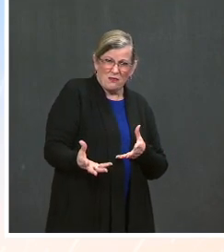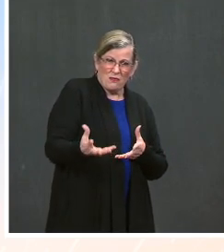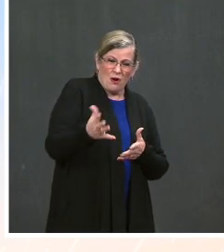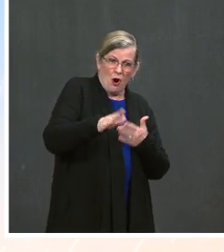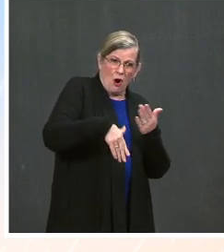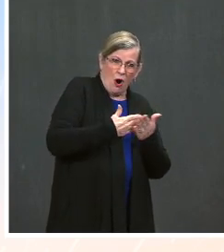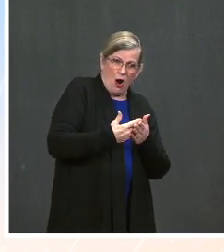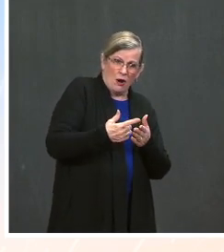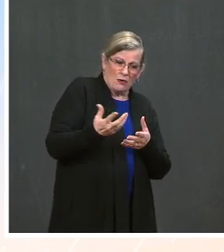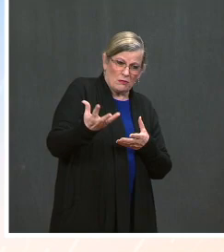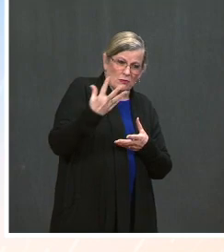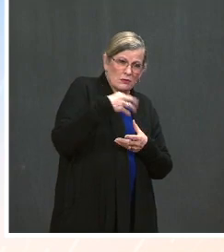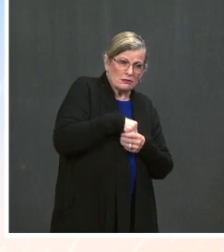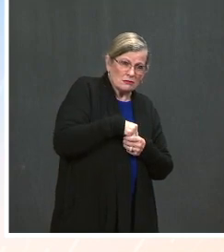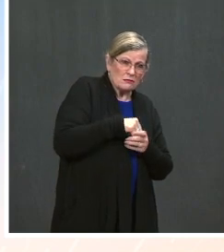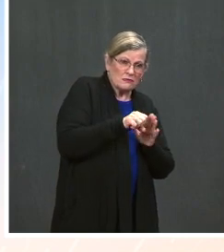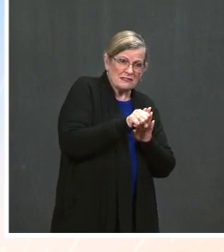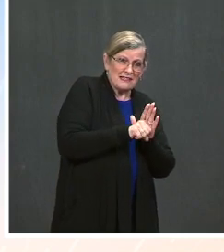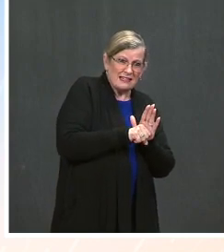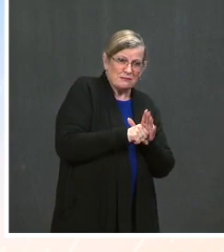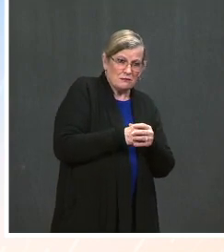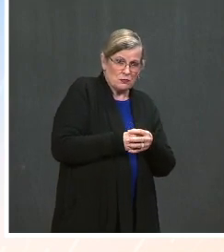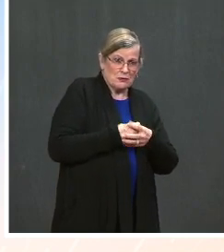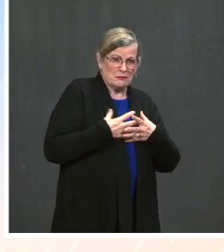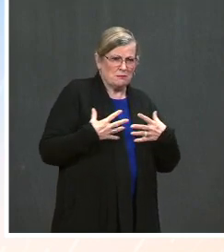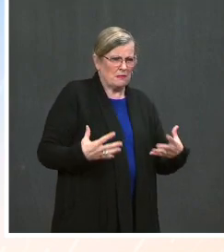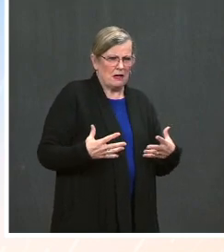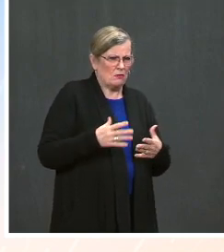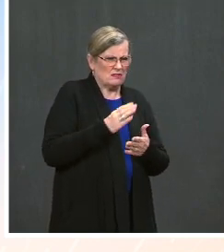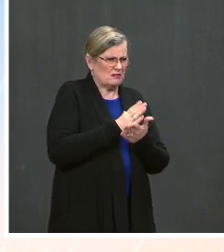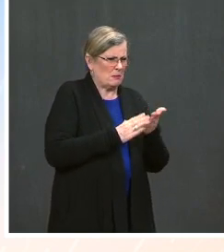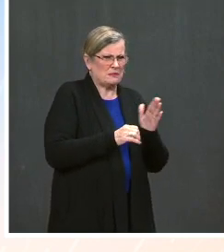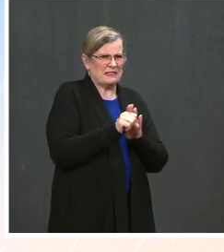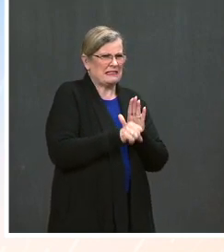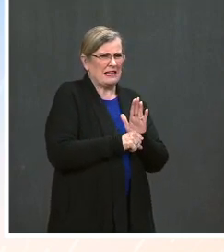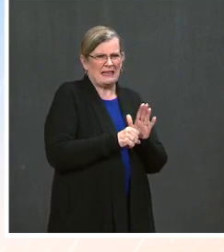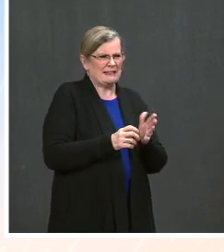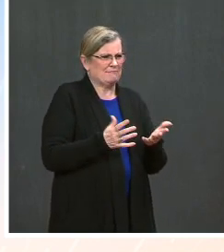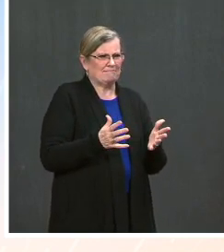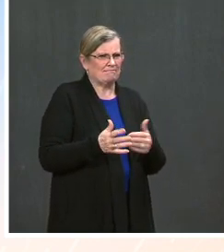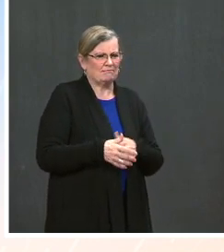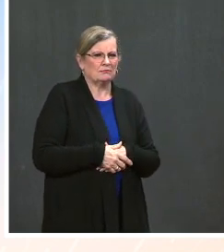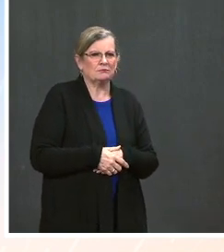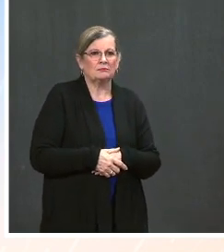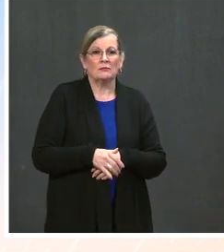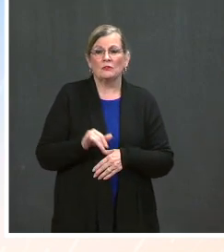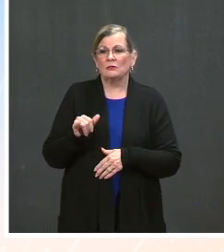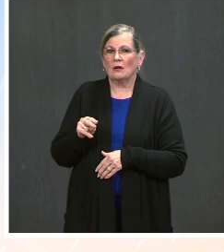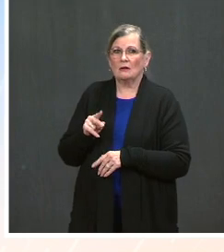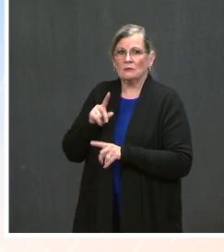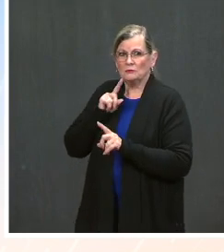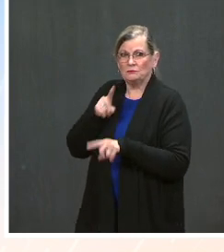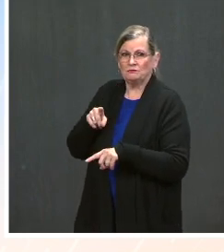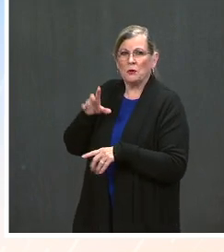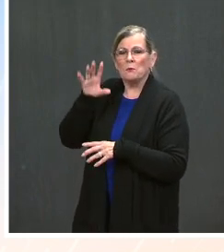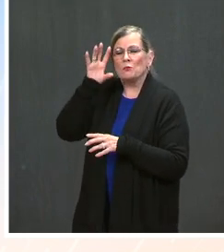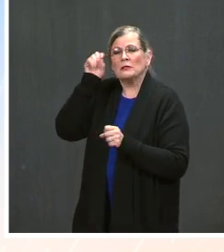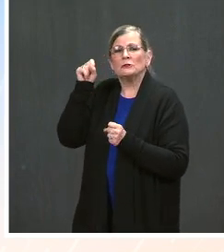Obviously, the President is certainly supportive of and an advocate for states expanding Medicaid -- access to Medicaid, and thinks it's a way